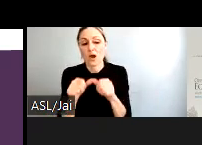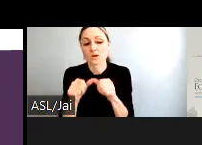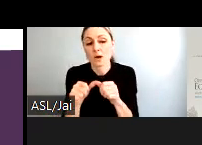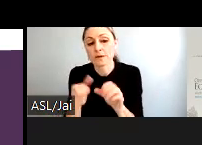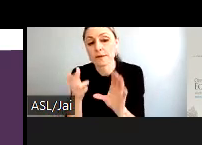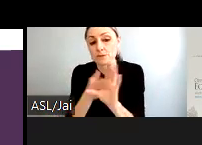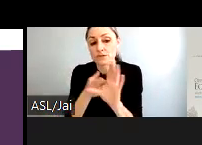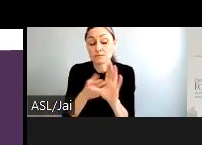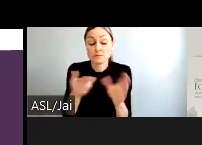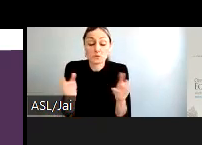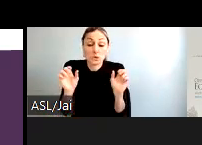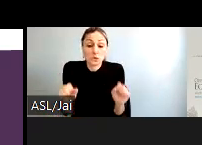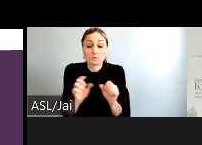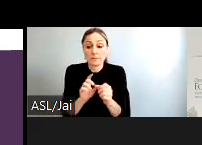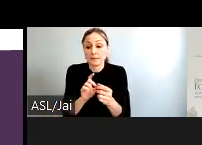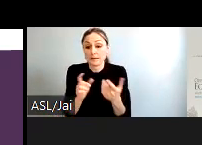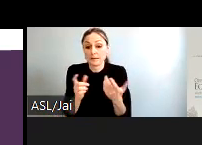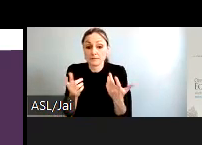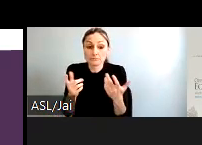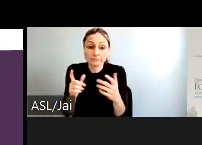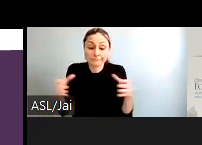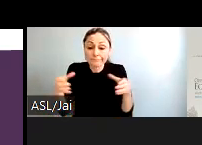It could be meeting more than a few times or more than once.